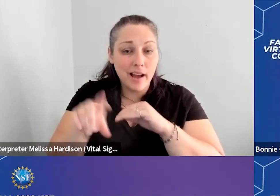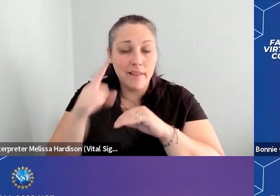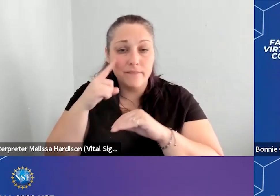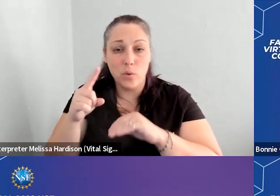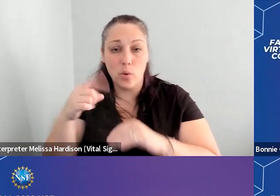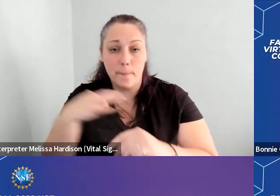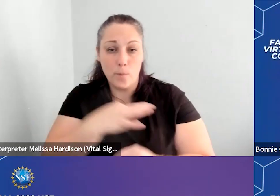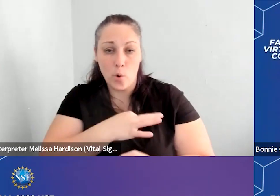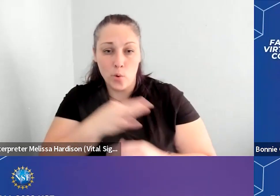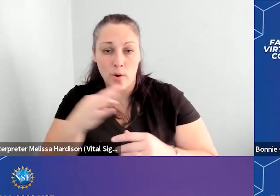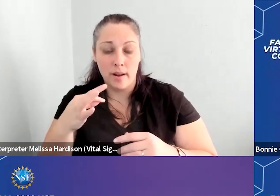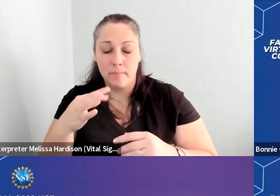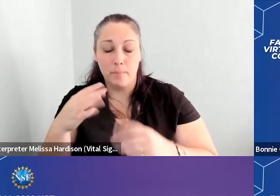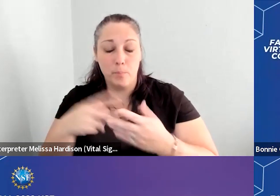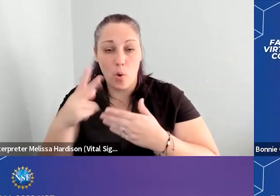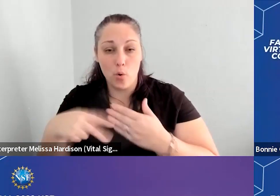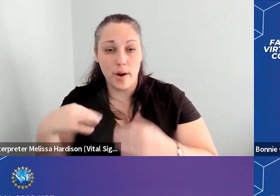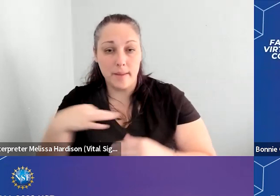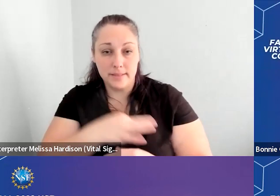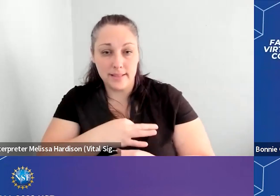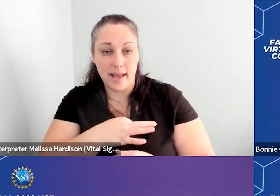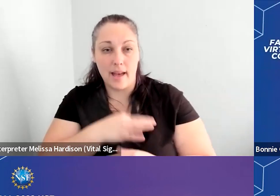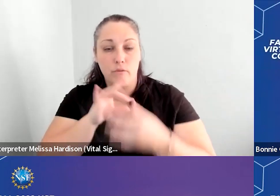on the Race and Equity in STEM program.